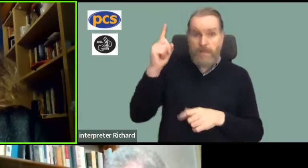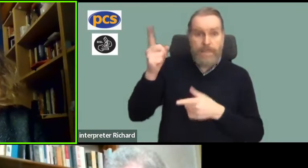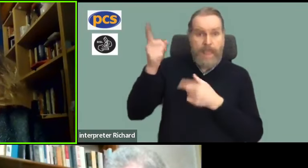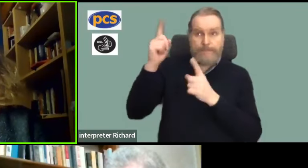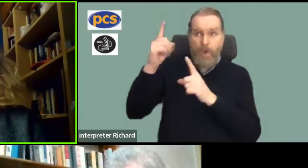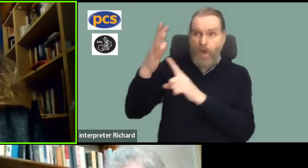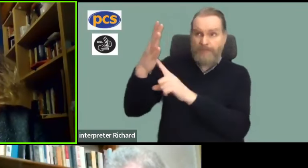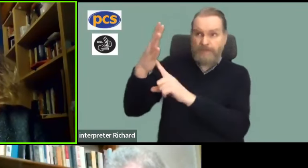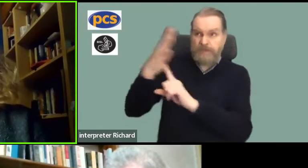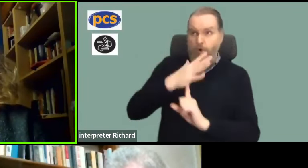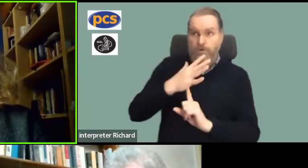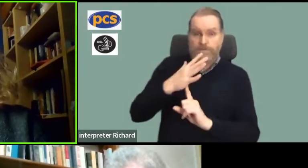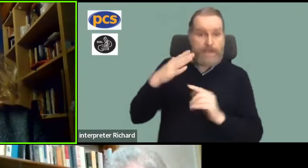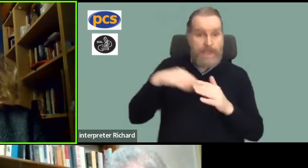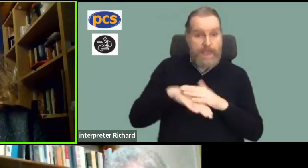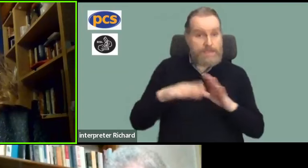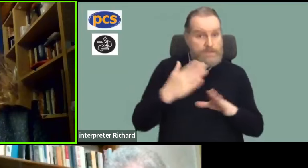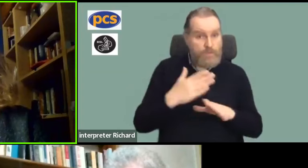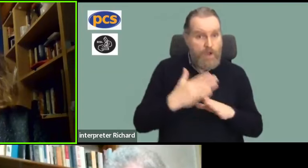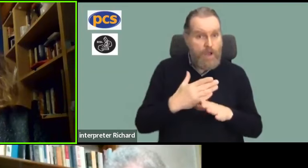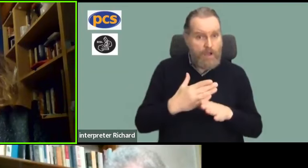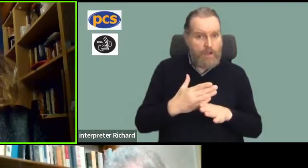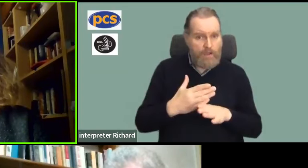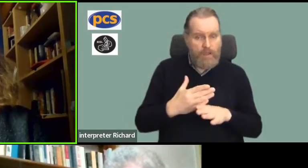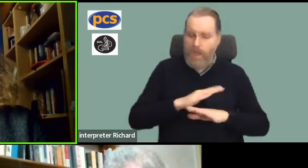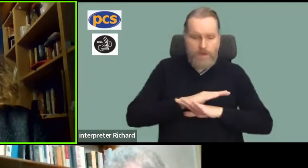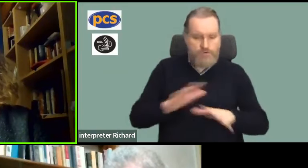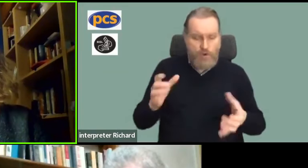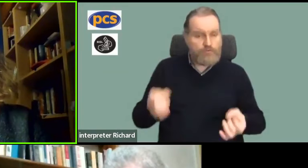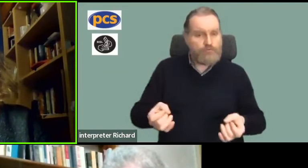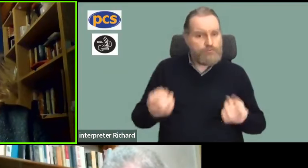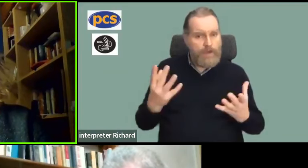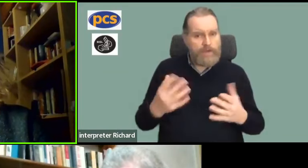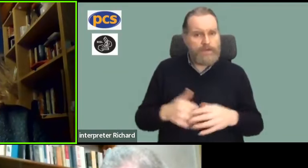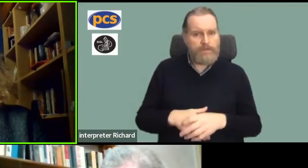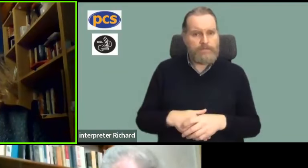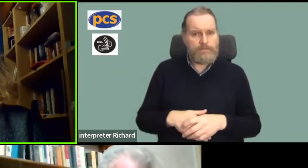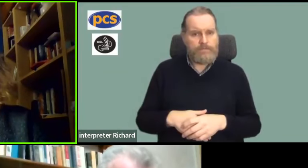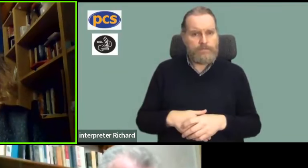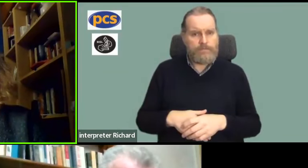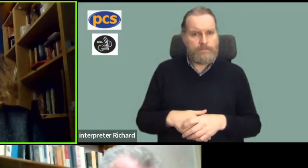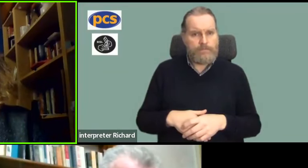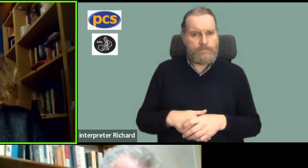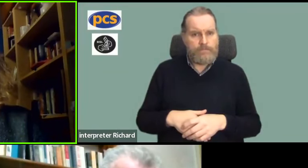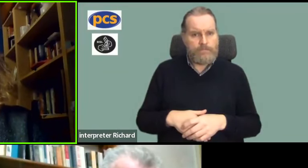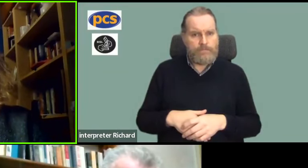it r cannot be forced to cost a picket line, and then somebody y else asks ody else asks members who refused to cross the picket line